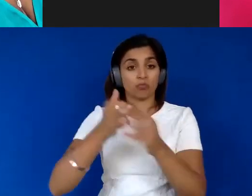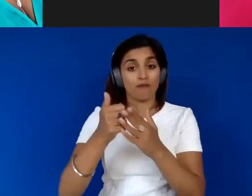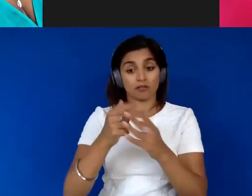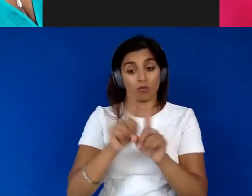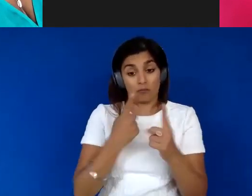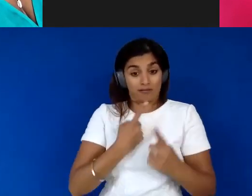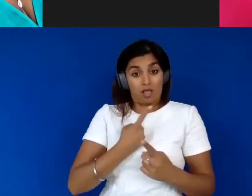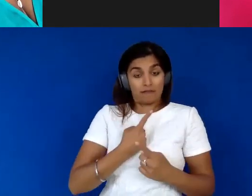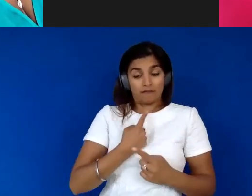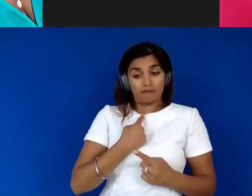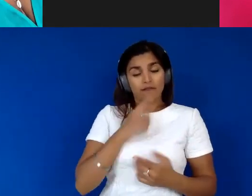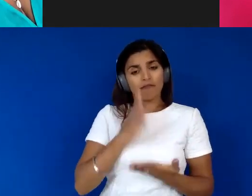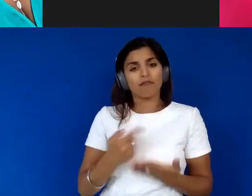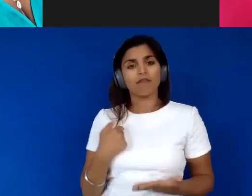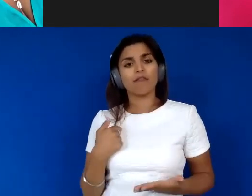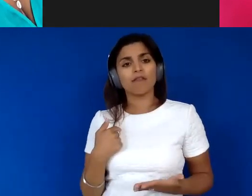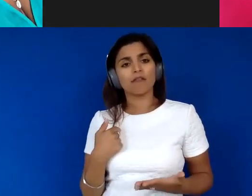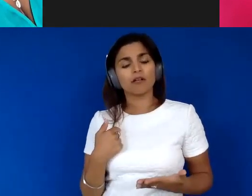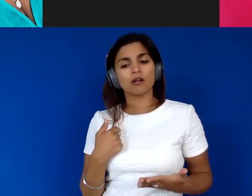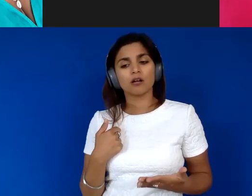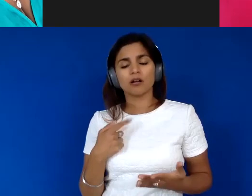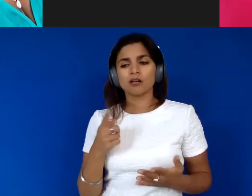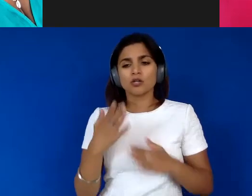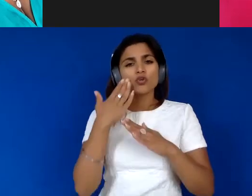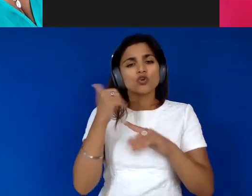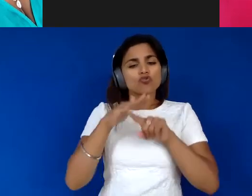racism here you know it's a little bit more covert it's a little bit more